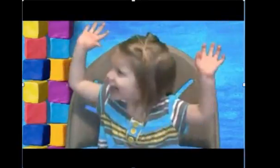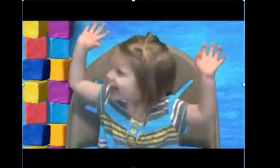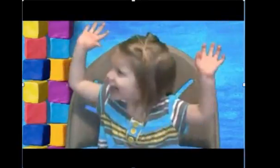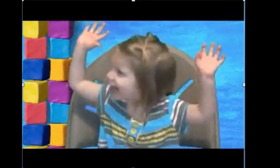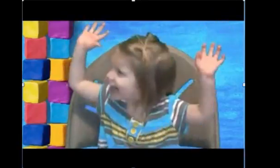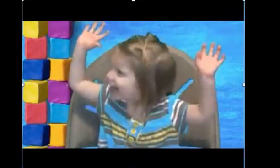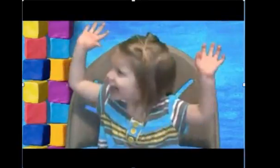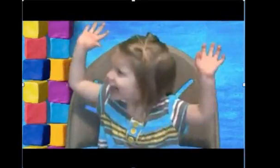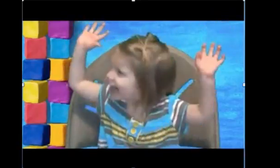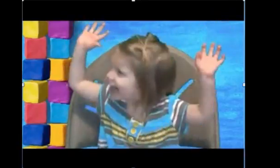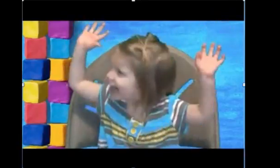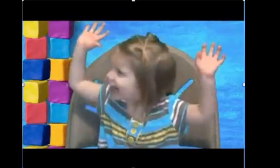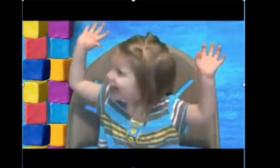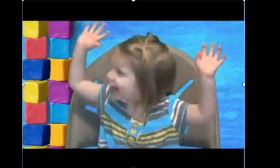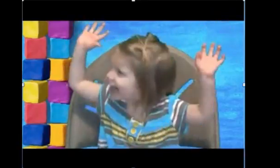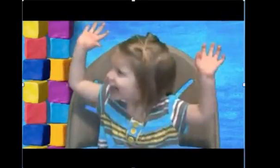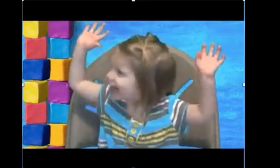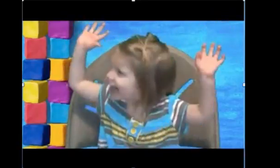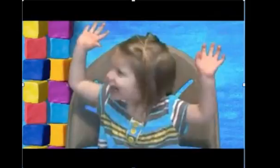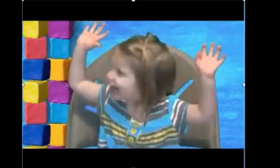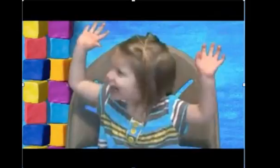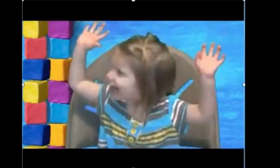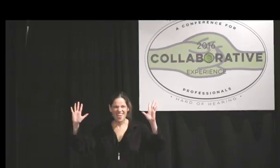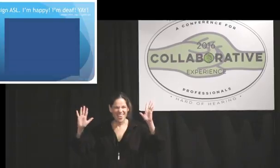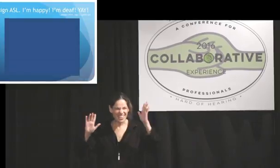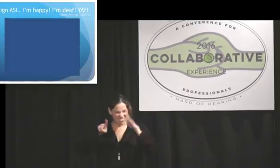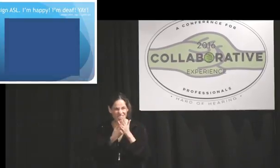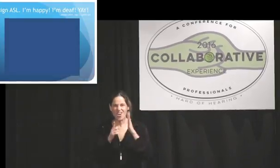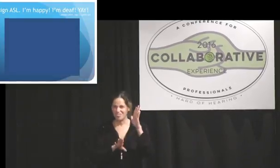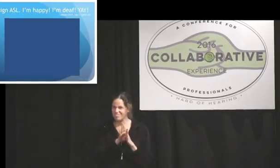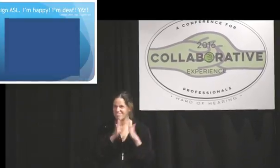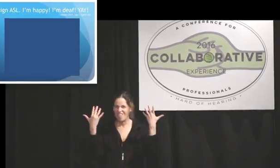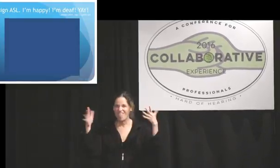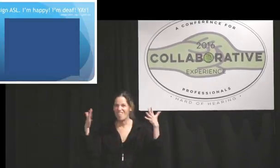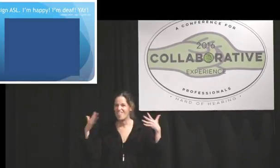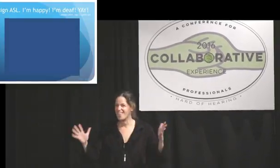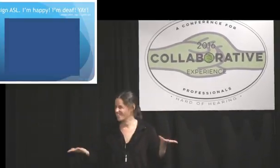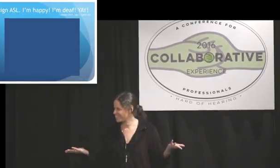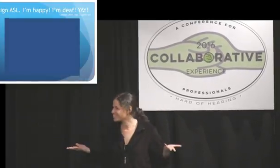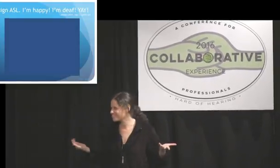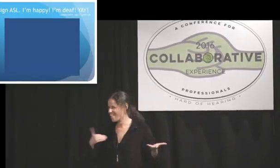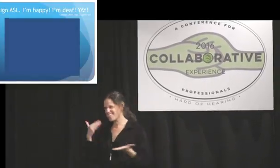She's two. Obviously she's got that language in there. She's already